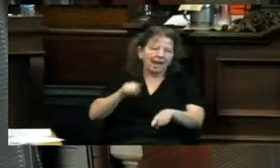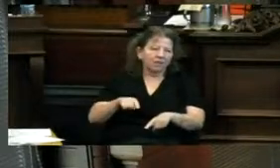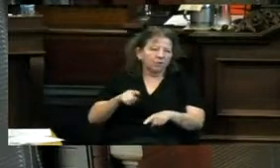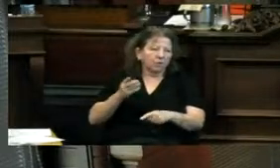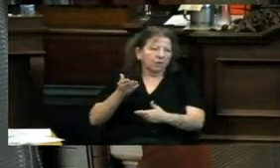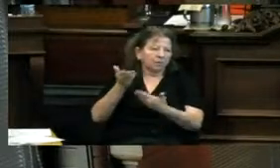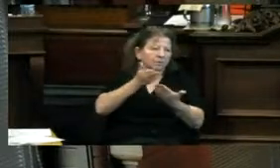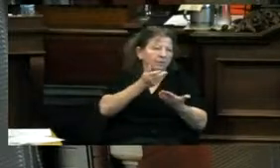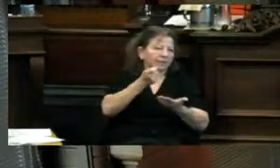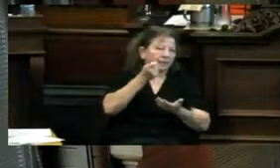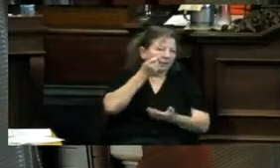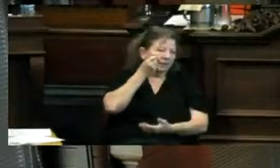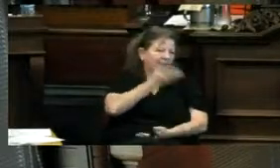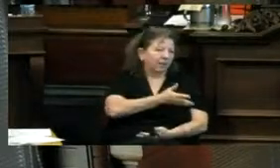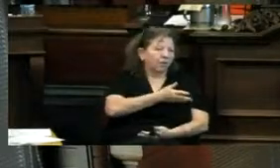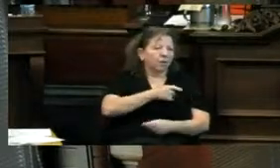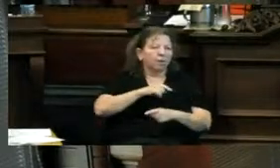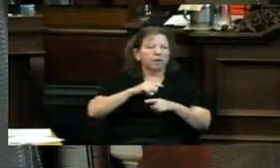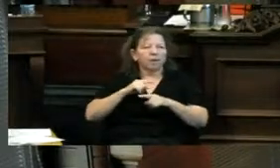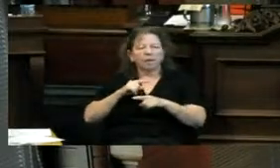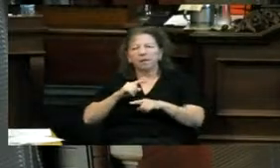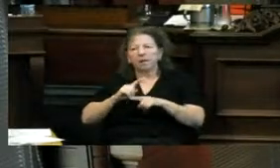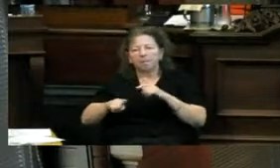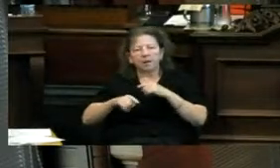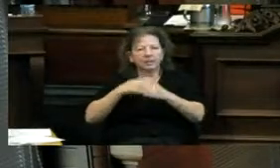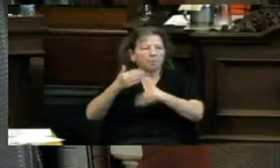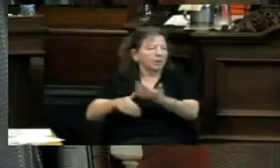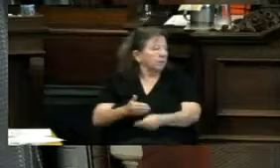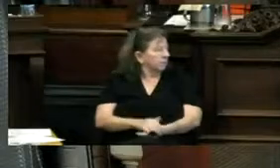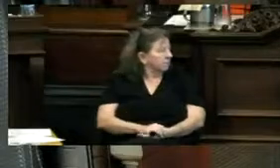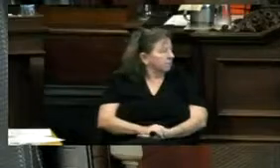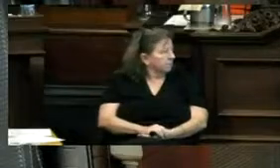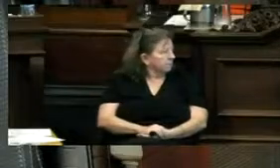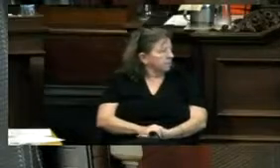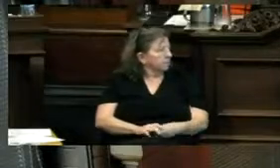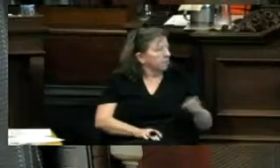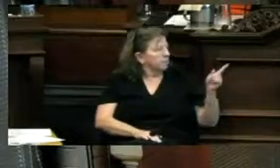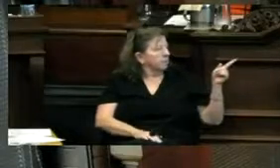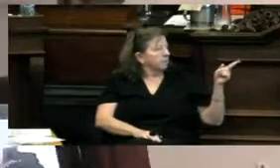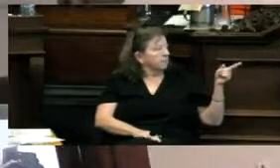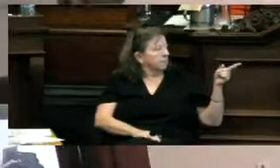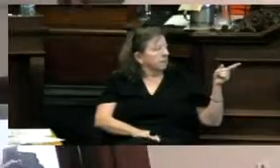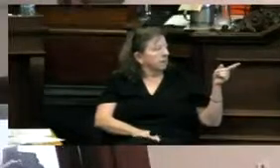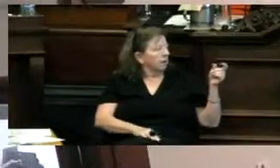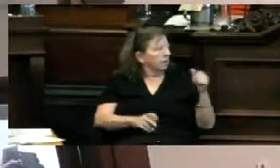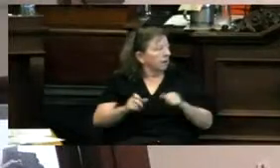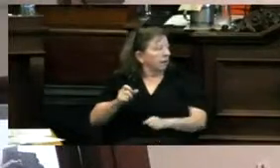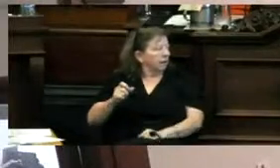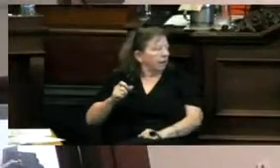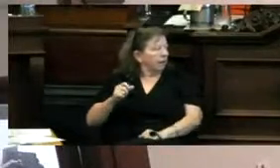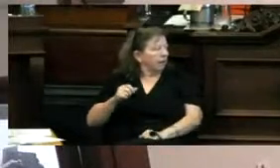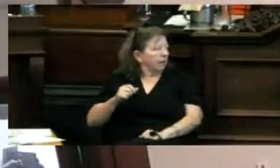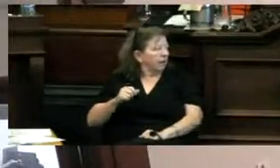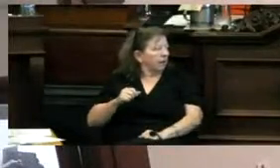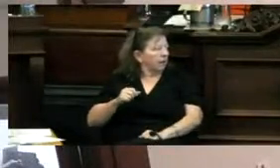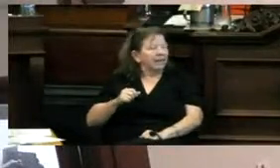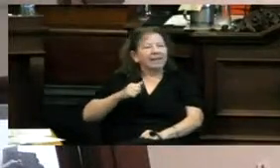But they do constantly upgrade it. I can find out when the last ones were done and get it in writing, but it's an ever